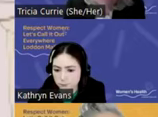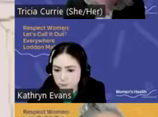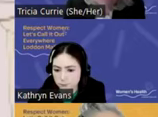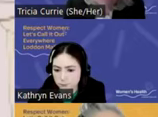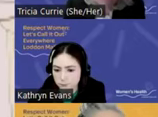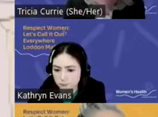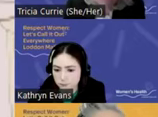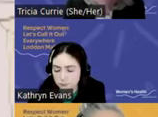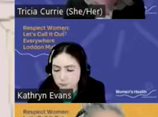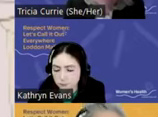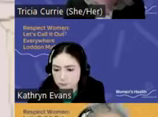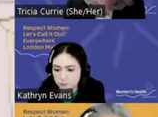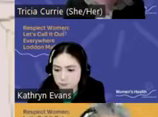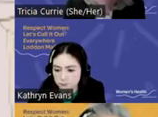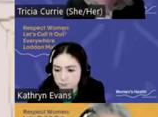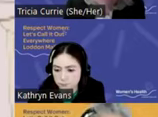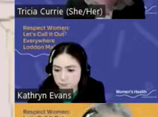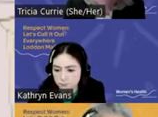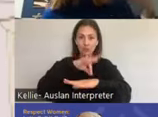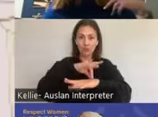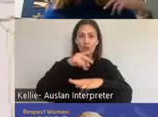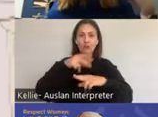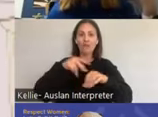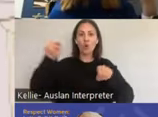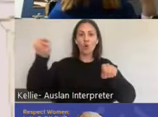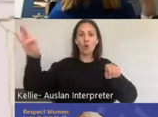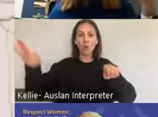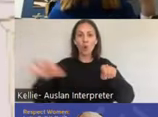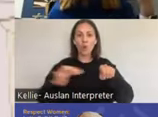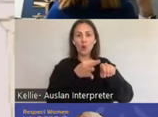in the hospital, they might get an erection on their penis.